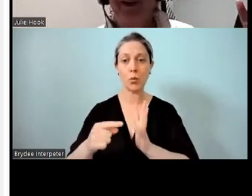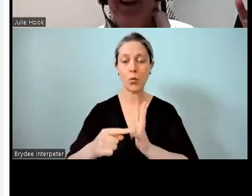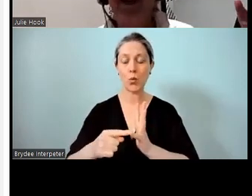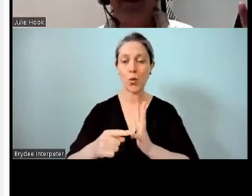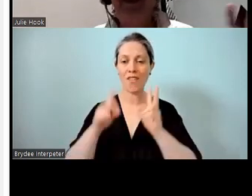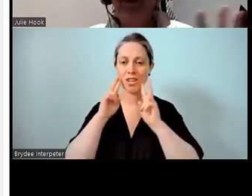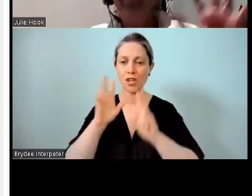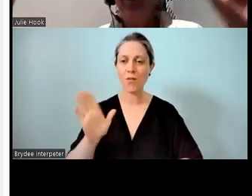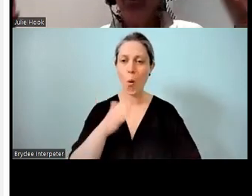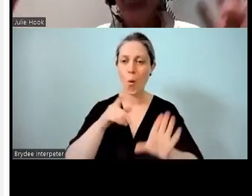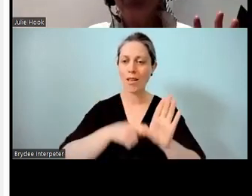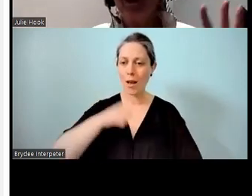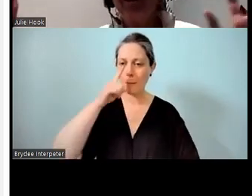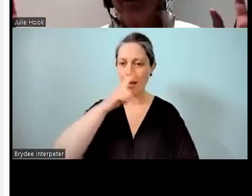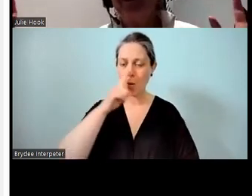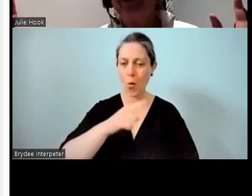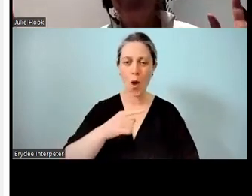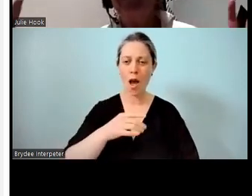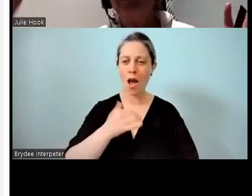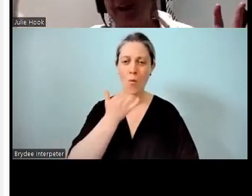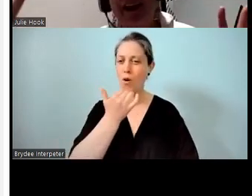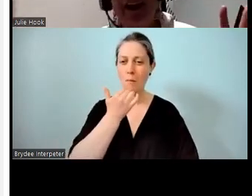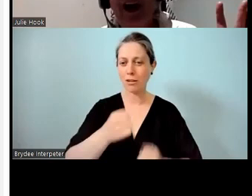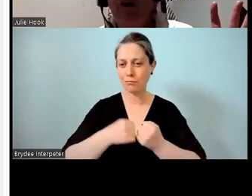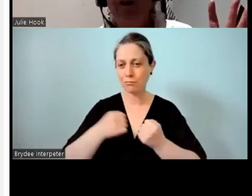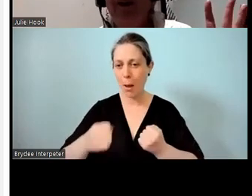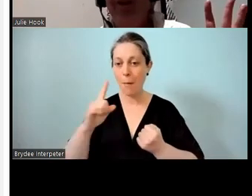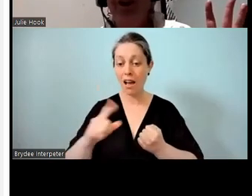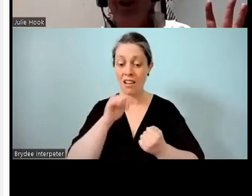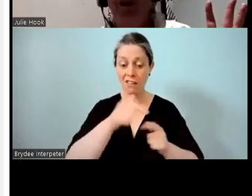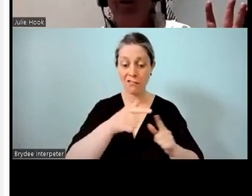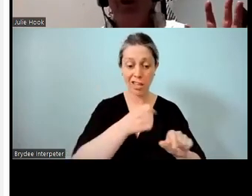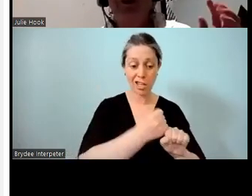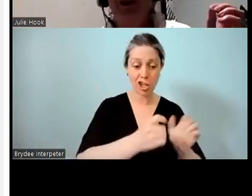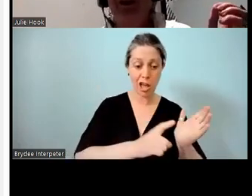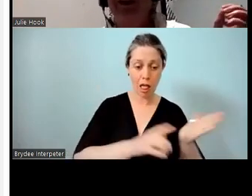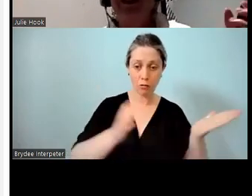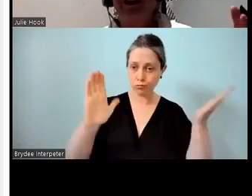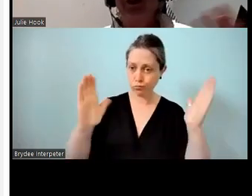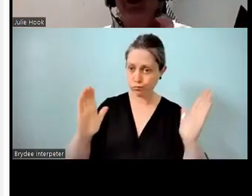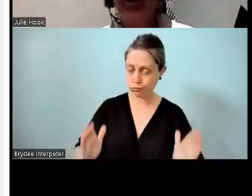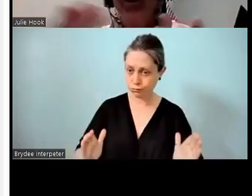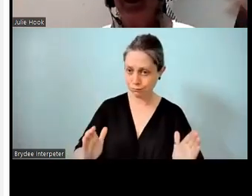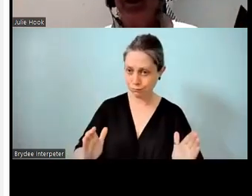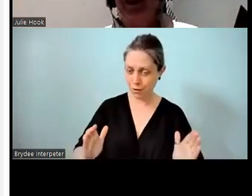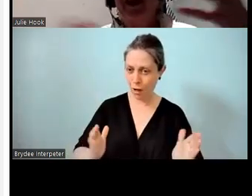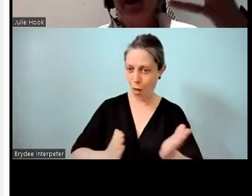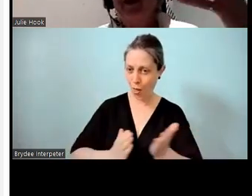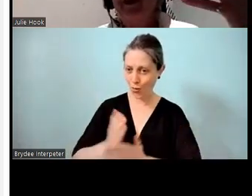but again, if you were to run a EGL ruler over that vision, I'm sure very easily you would see